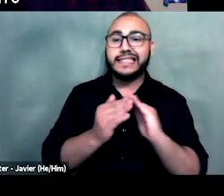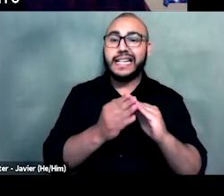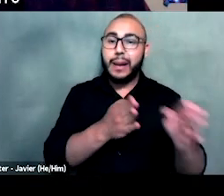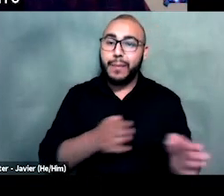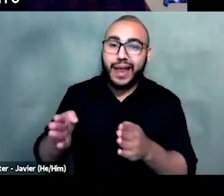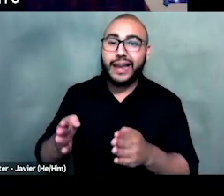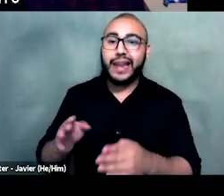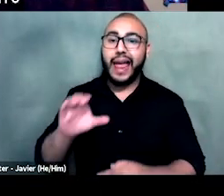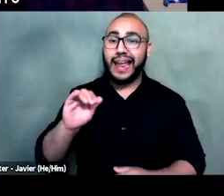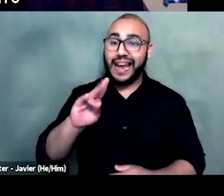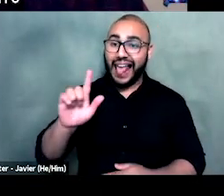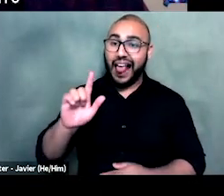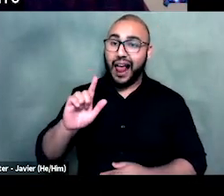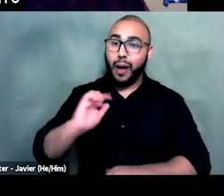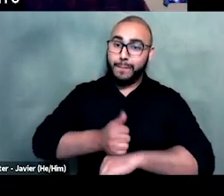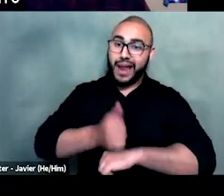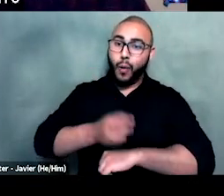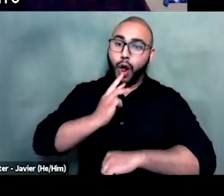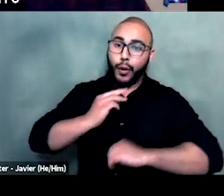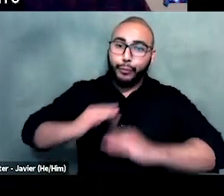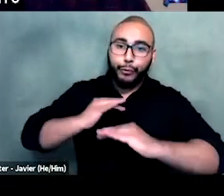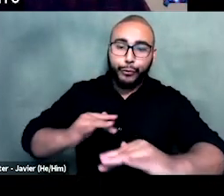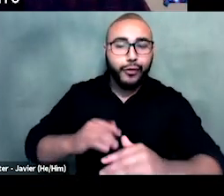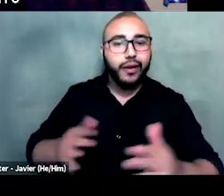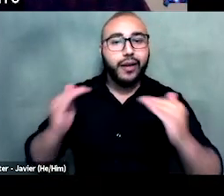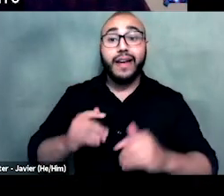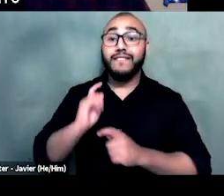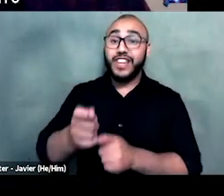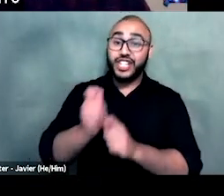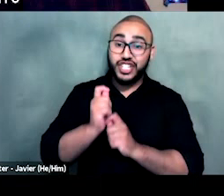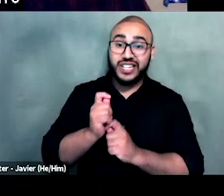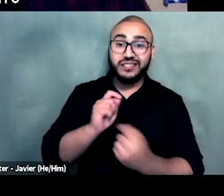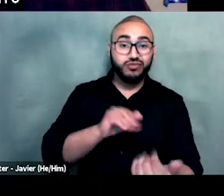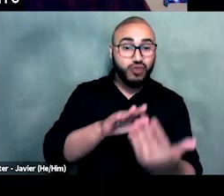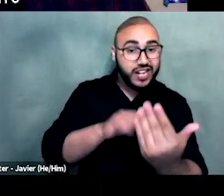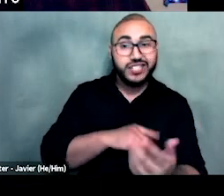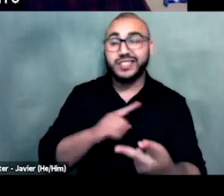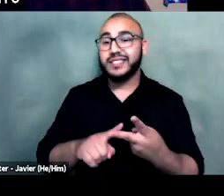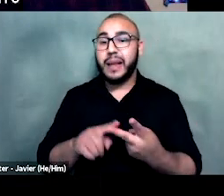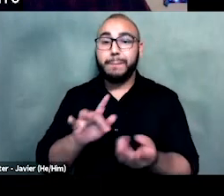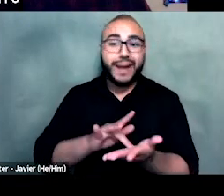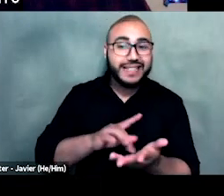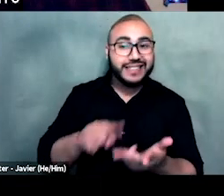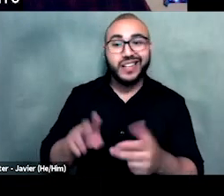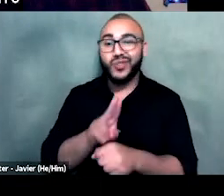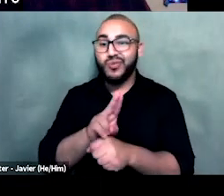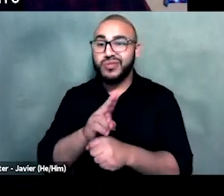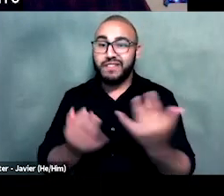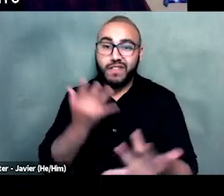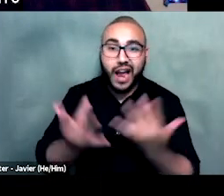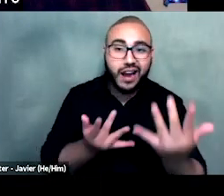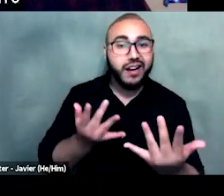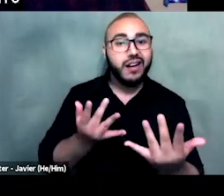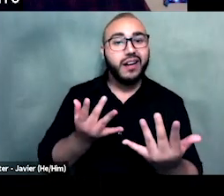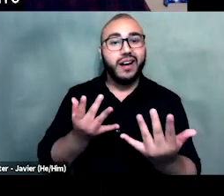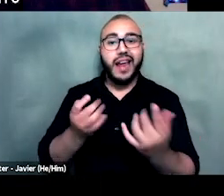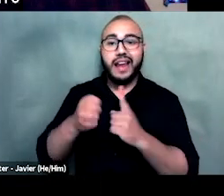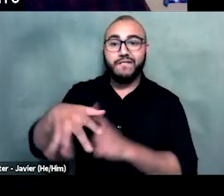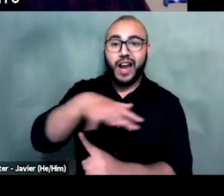of canals, fishing strategies, medicine, the use of fire, environmental management. We